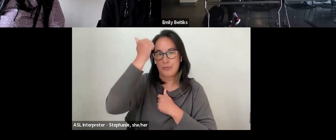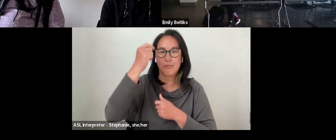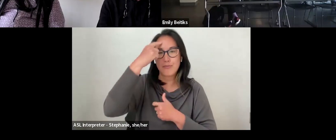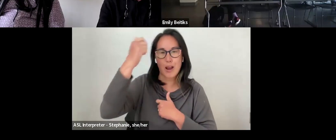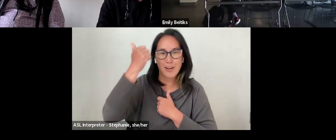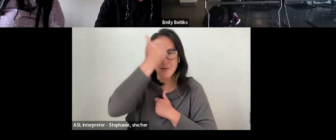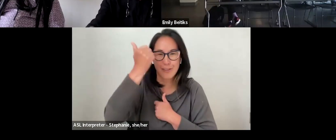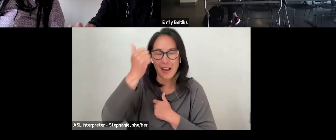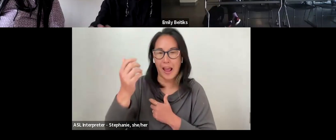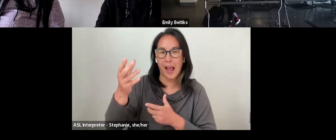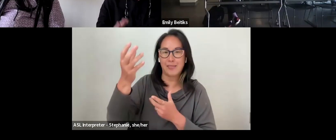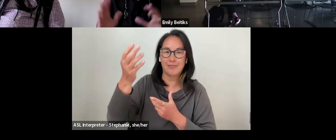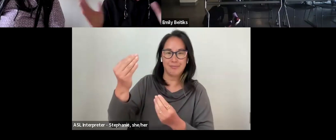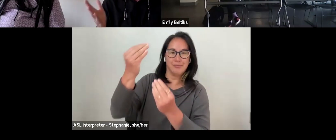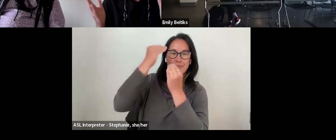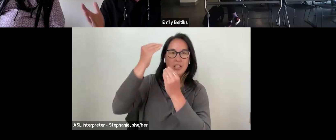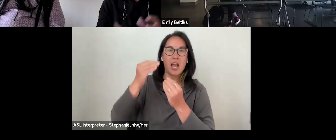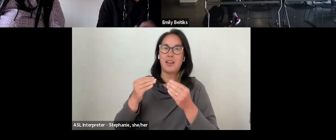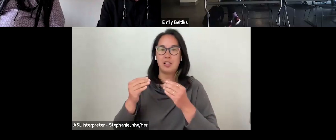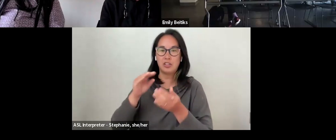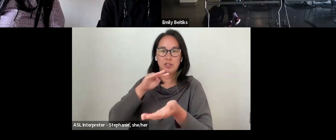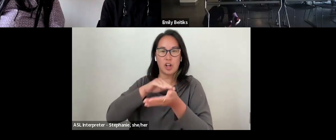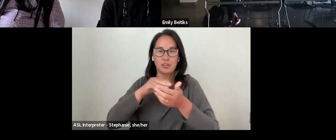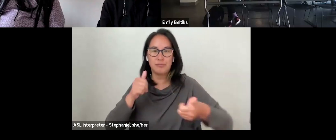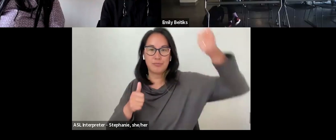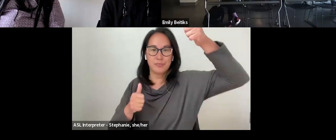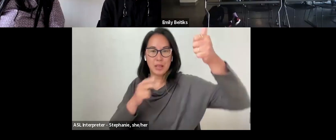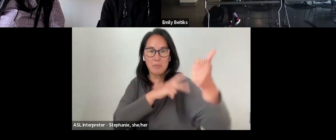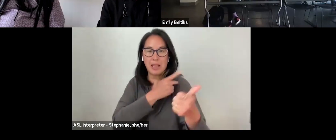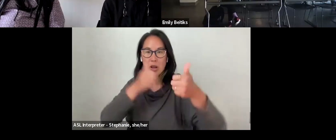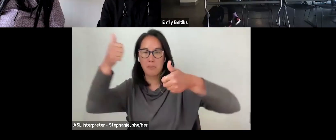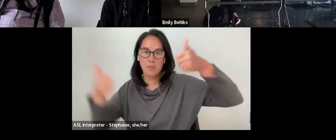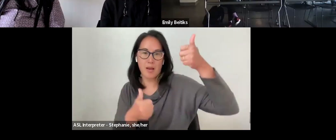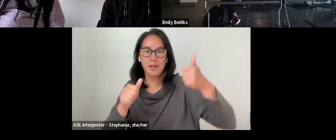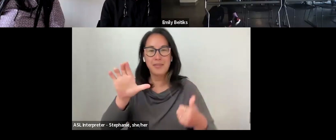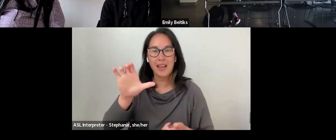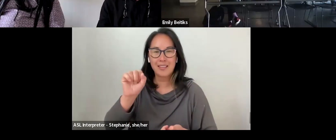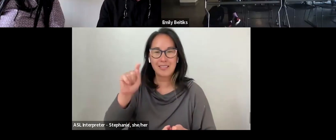With rare exceptions, this becomes your worldview. And I think there's something actually to that.